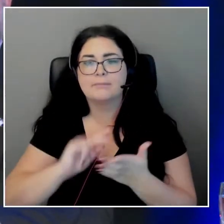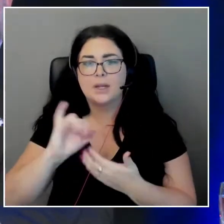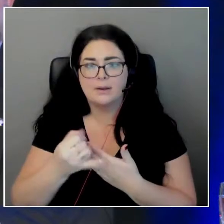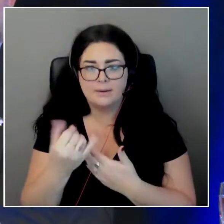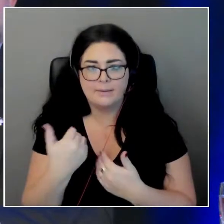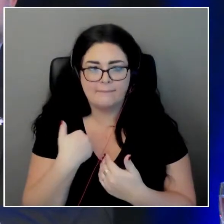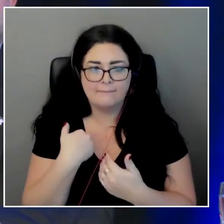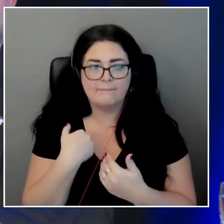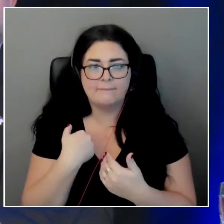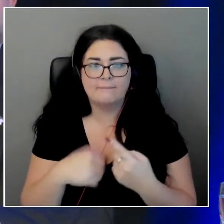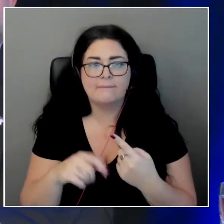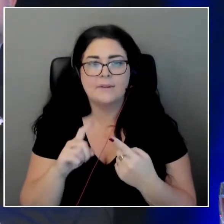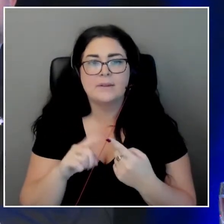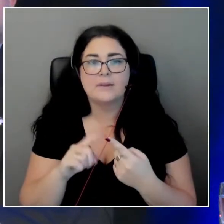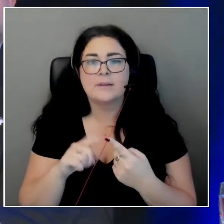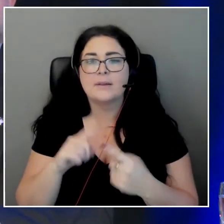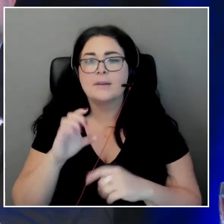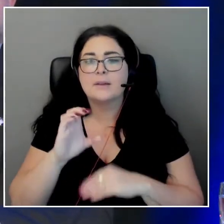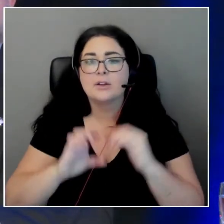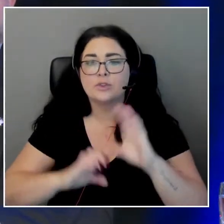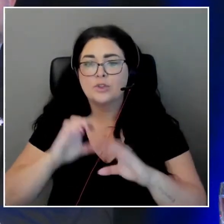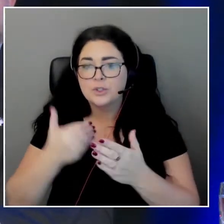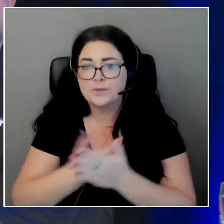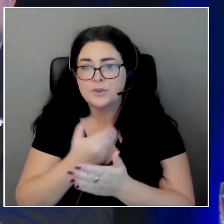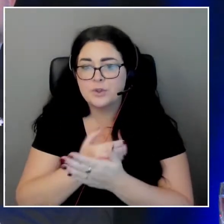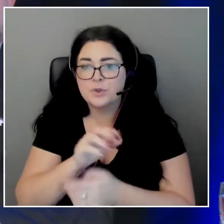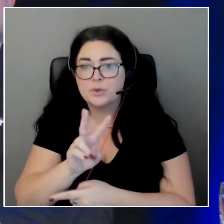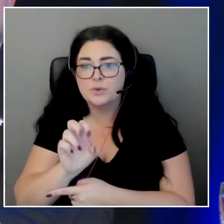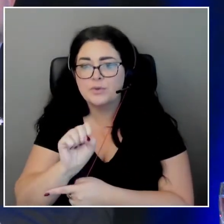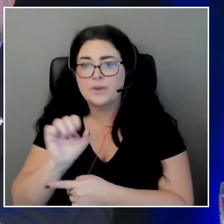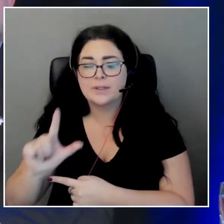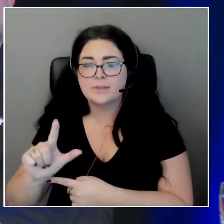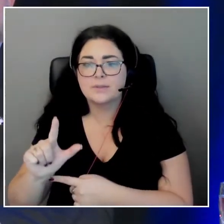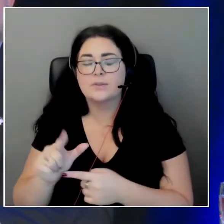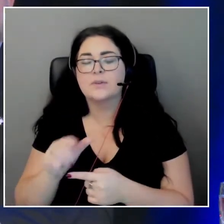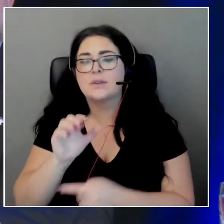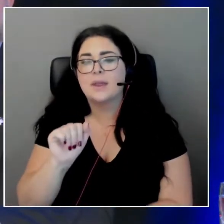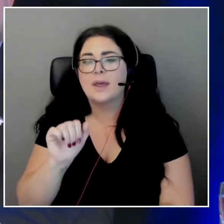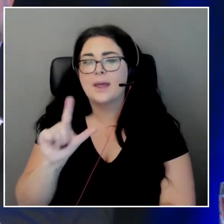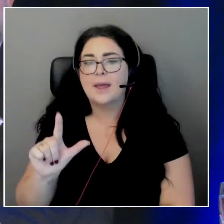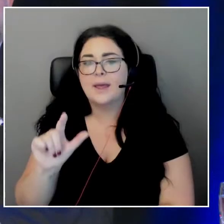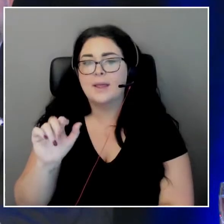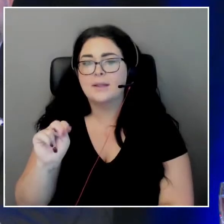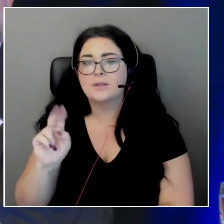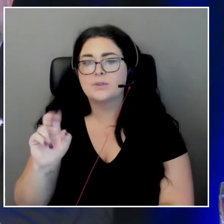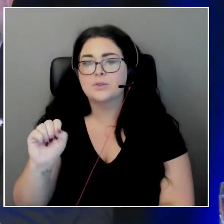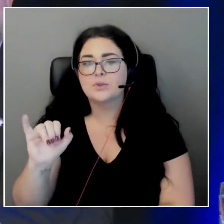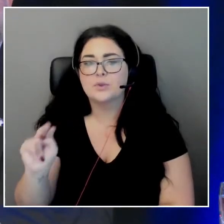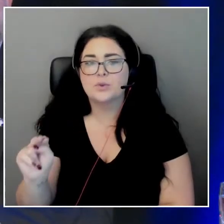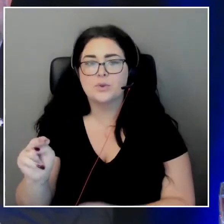construction of a new vessel, the Ala'suinu, and a new administration building in the Town of Channel-Port aux Basques.